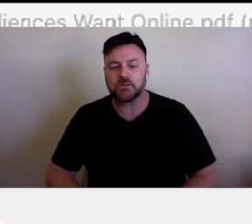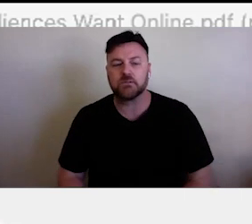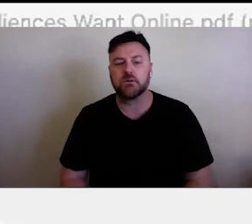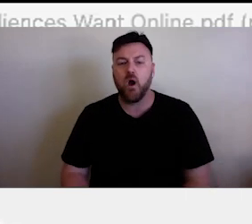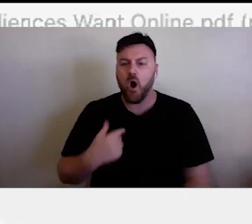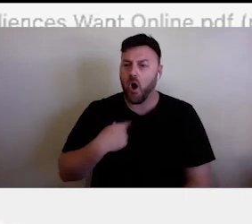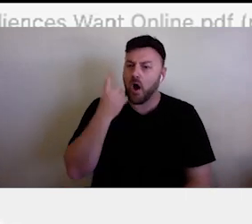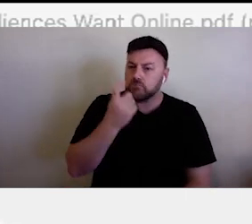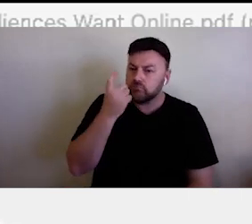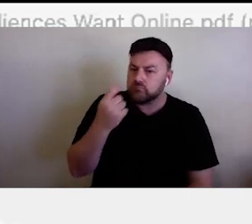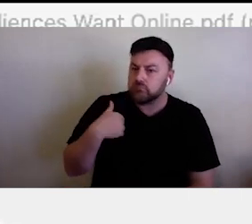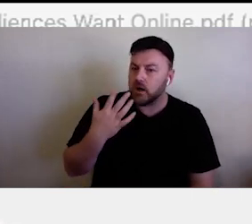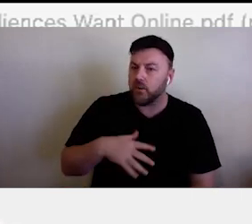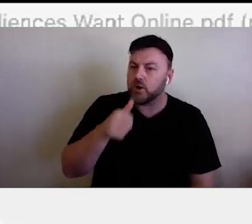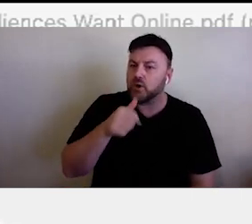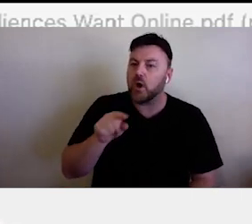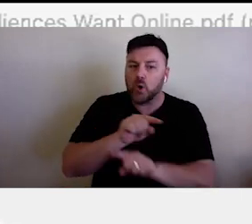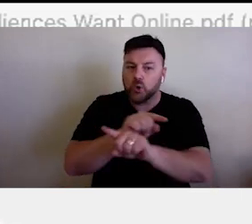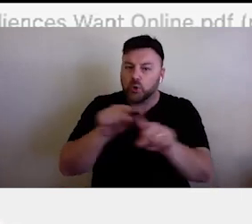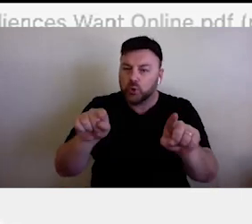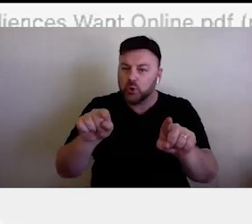potentially serve your community during this time basically through